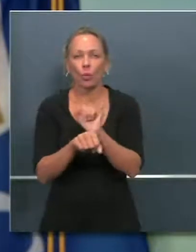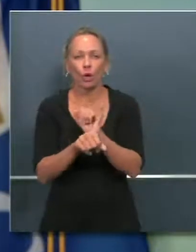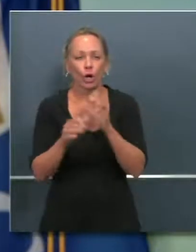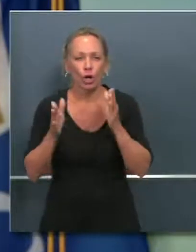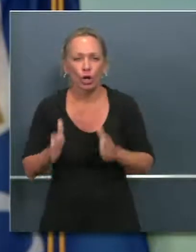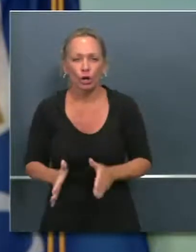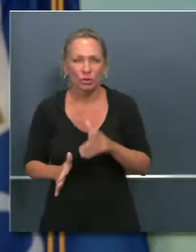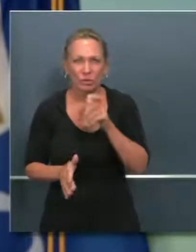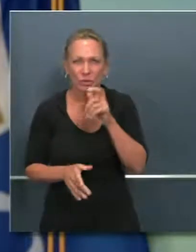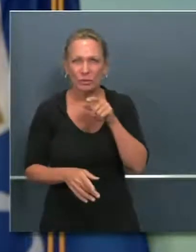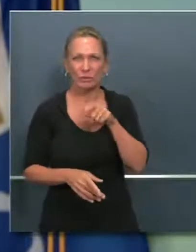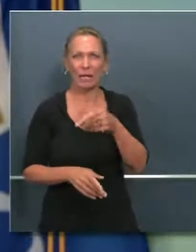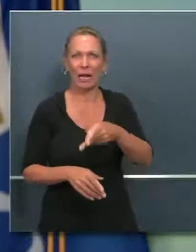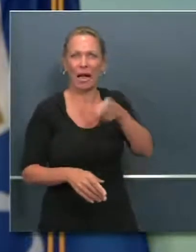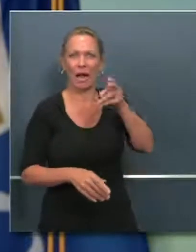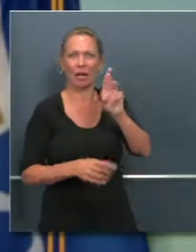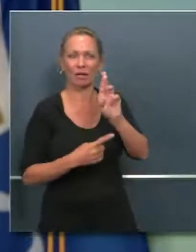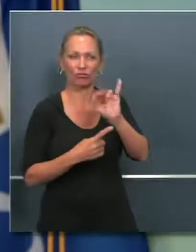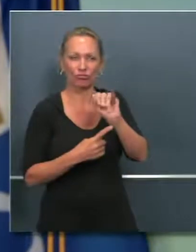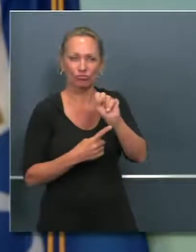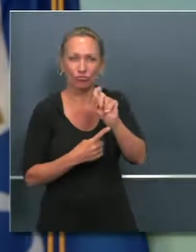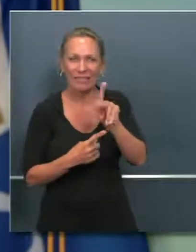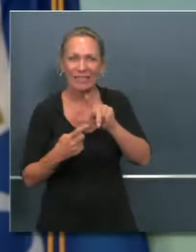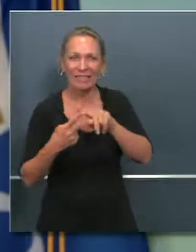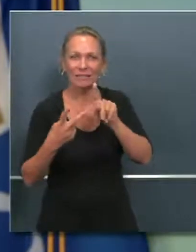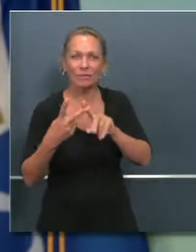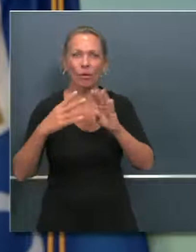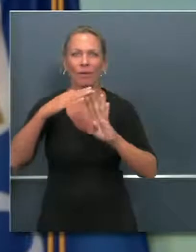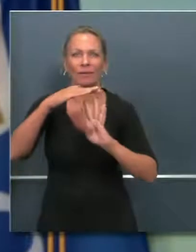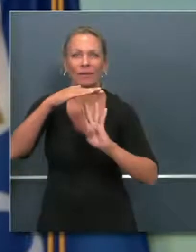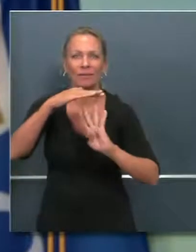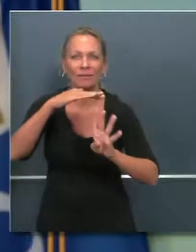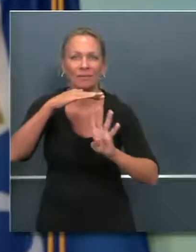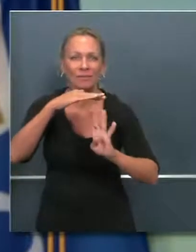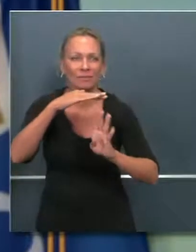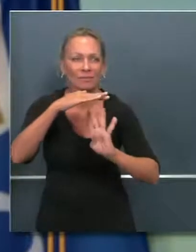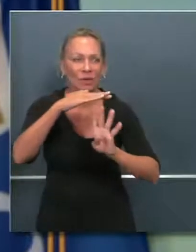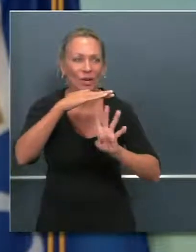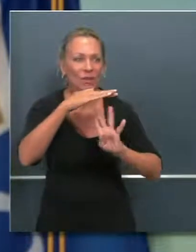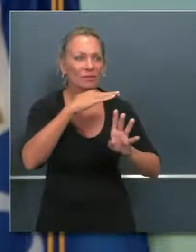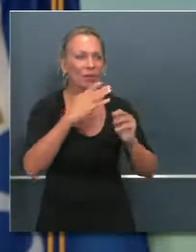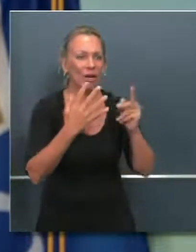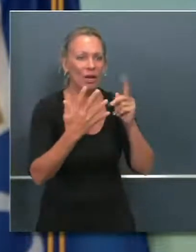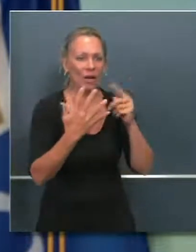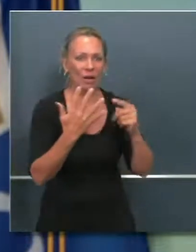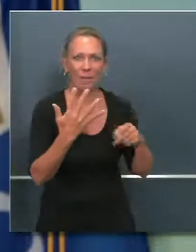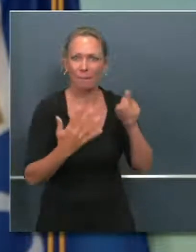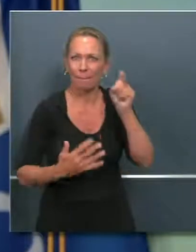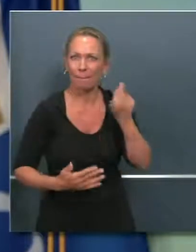support people when we do mandate something and working with our manufacturing industry working